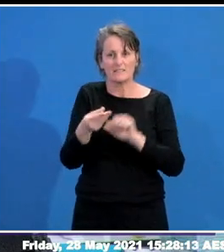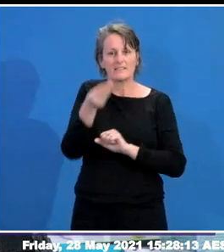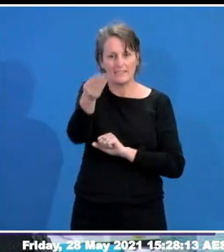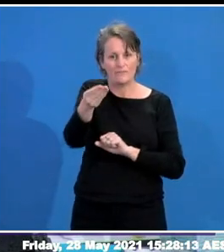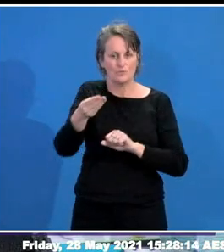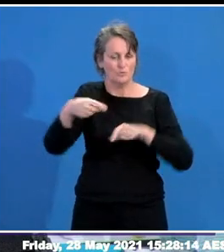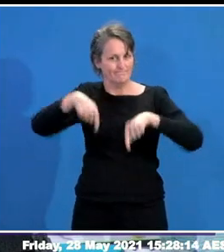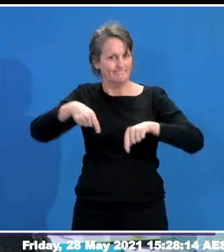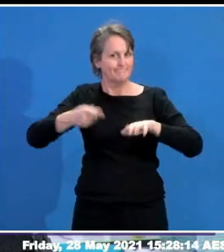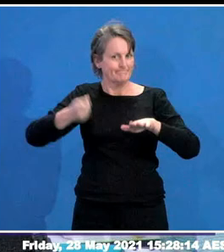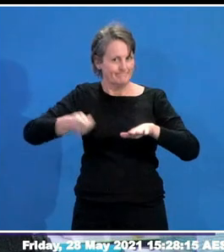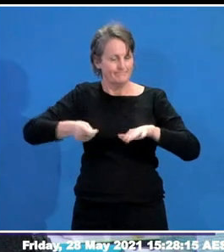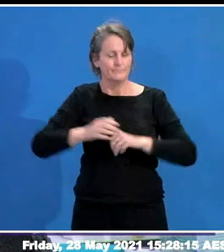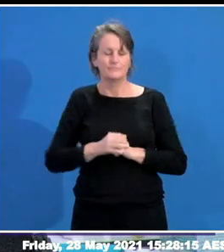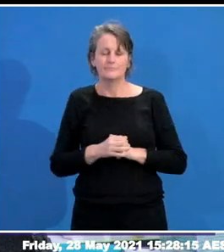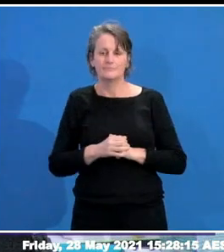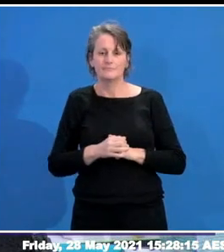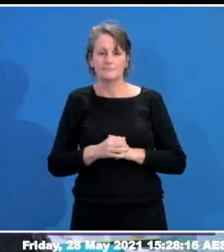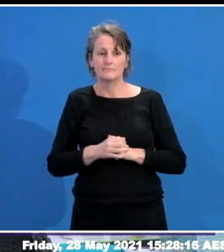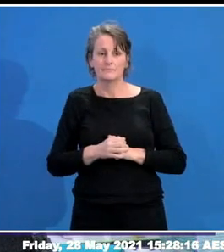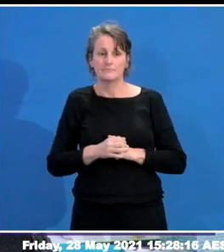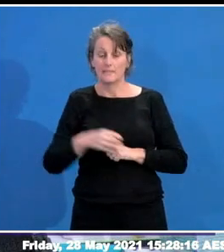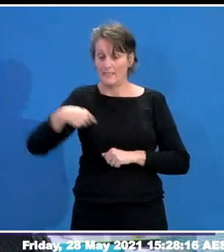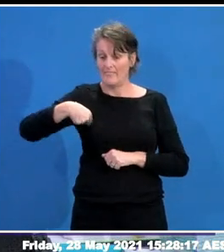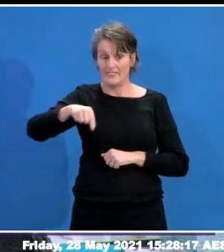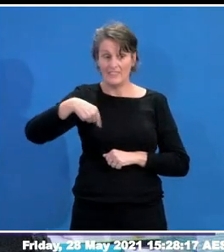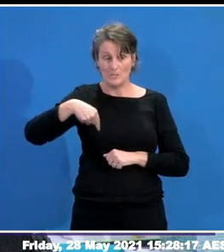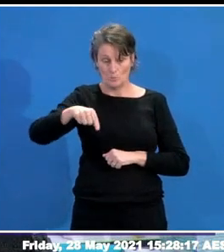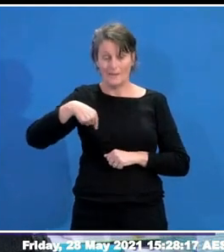In addition, given that during this hearing, it has become apparent